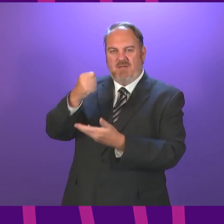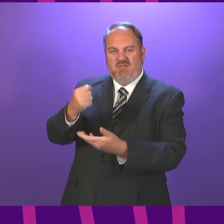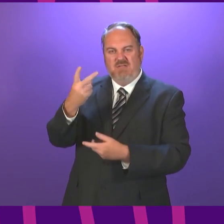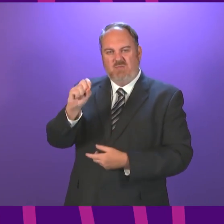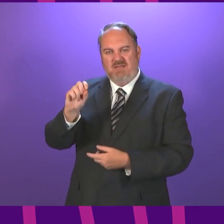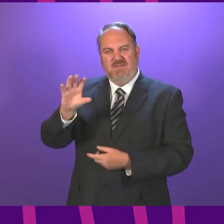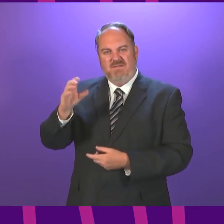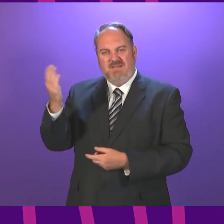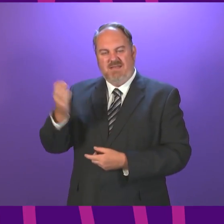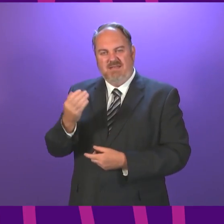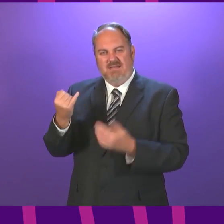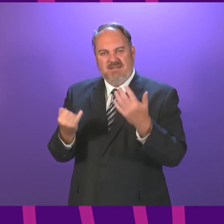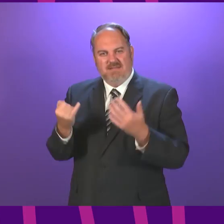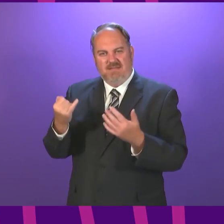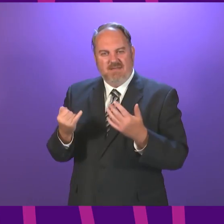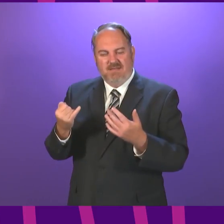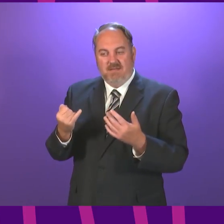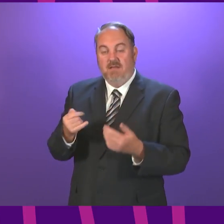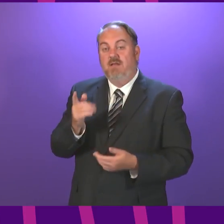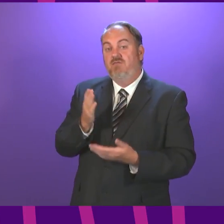and 2016-17. The drugs deaths crisis will be ended through compassion and treatment, but people who are